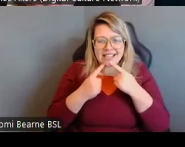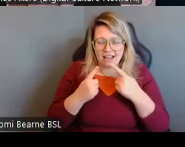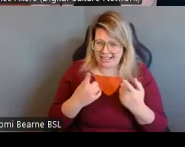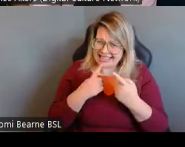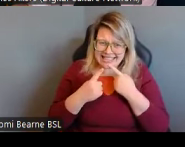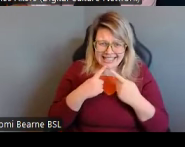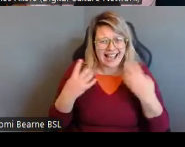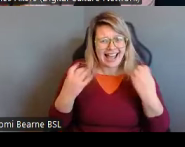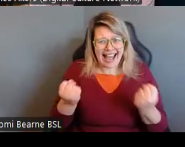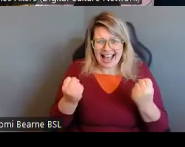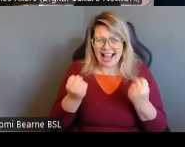It's in all these different systems.